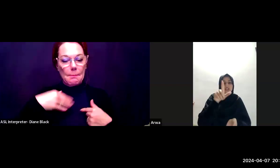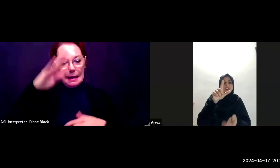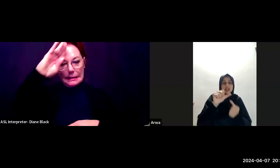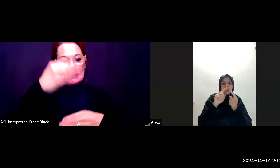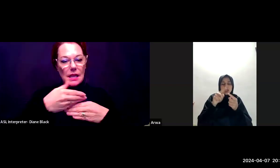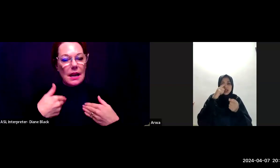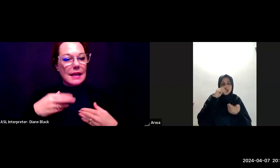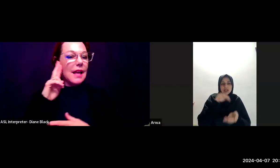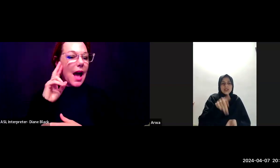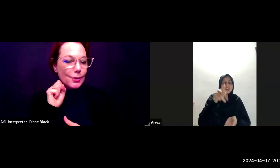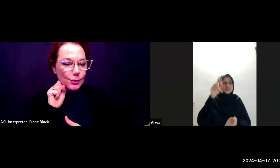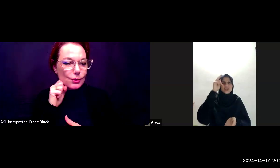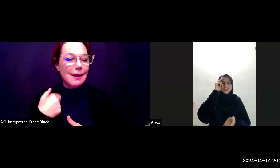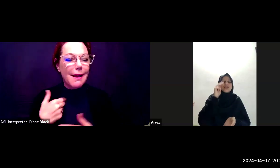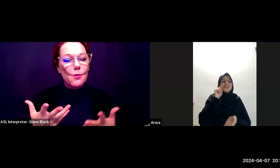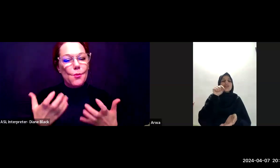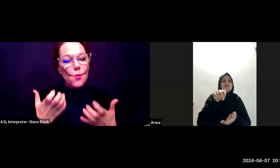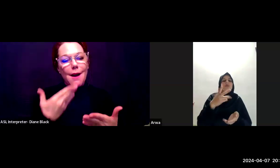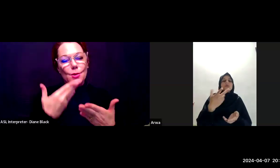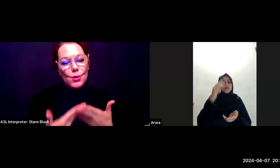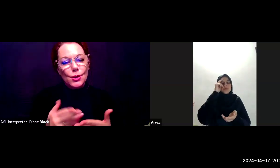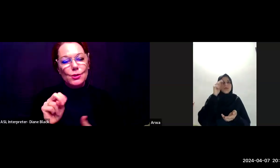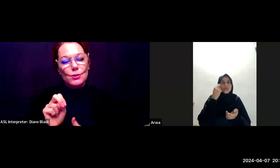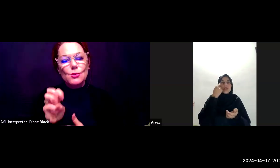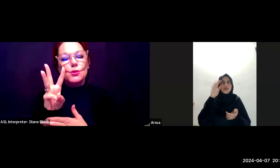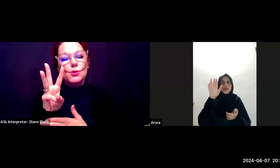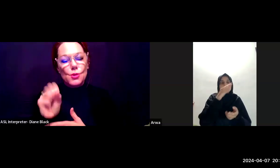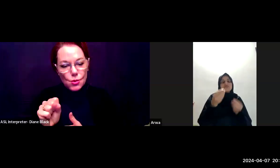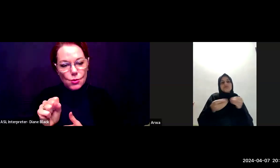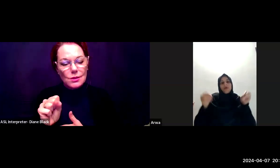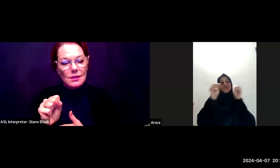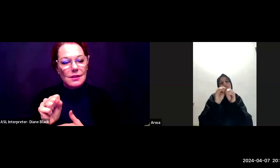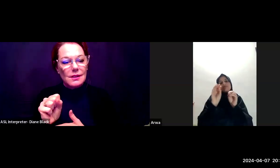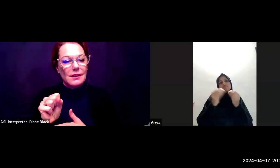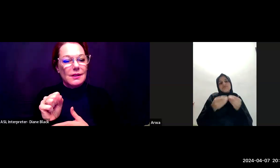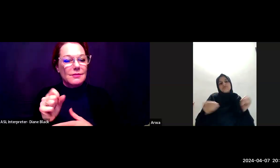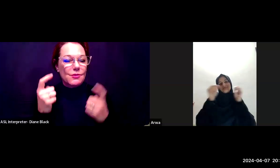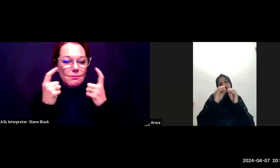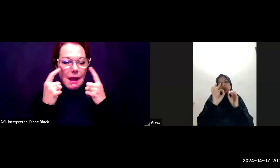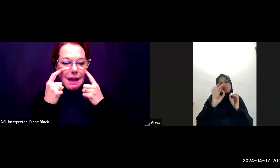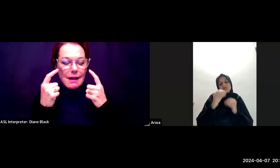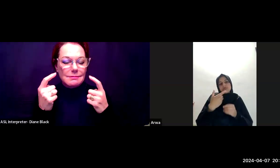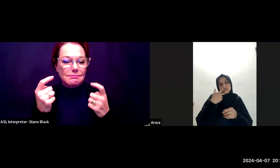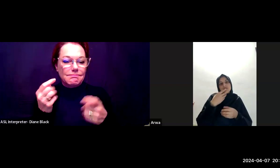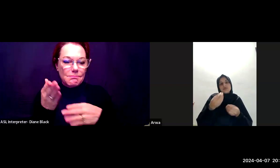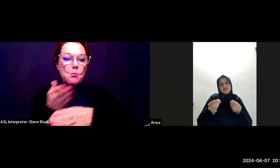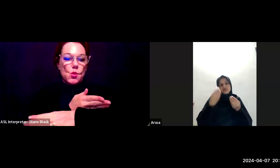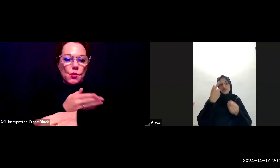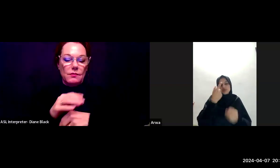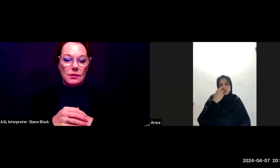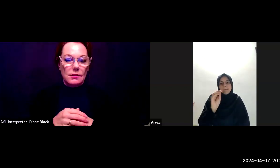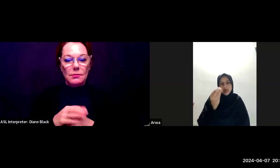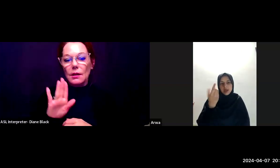good news that vision can be you know improved. but you are correct, we need to research what has